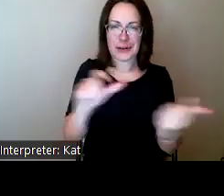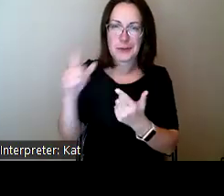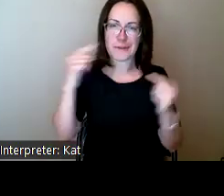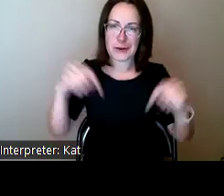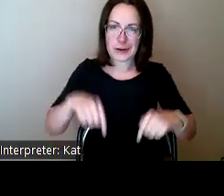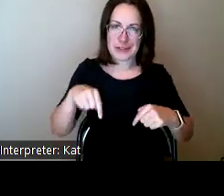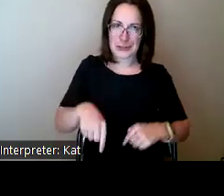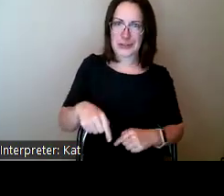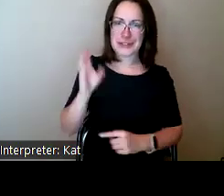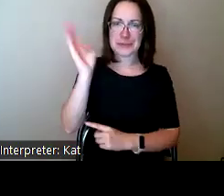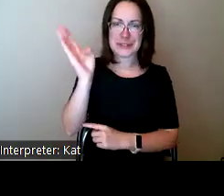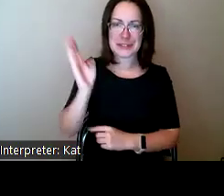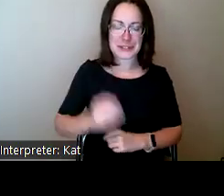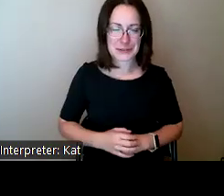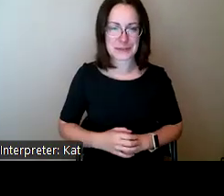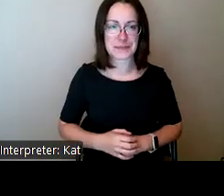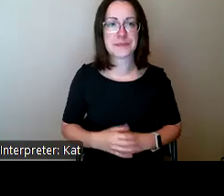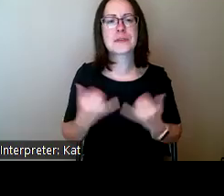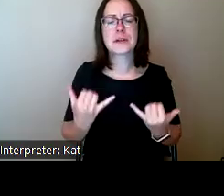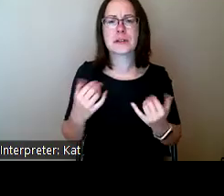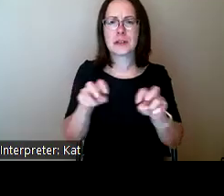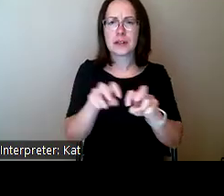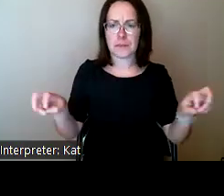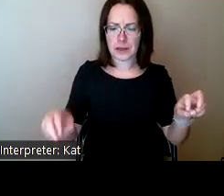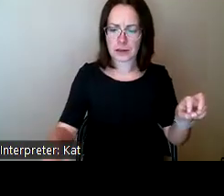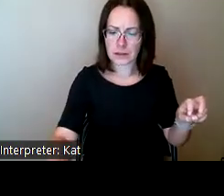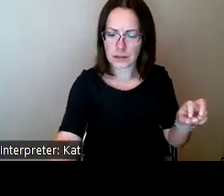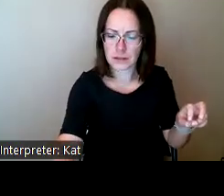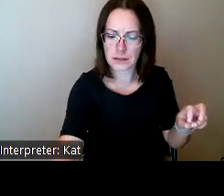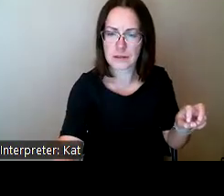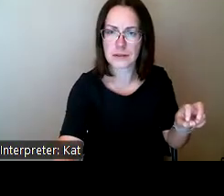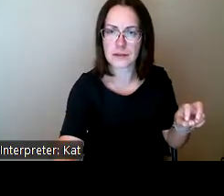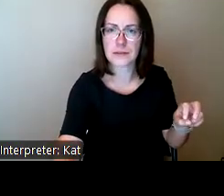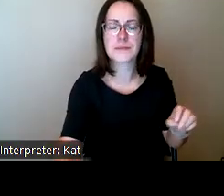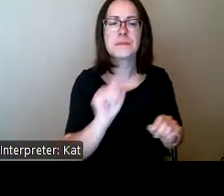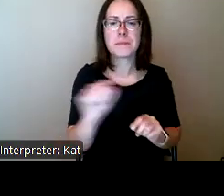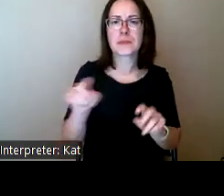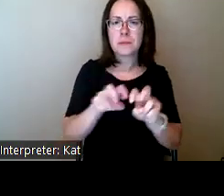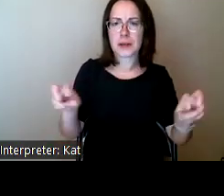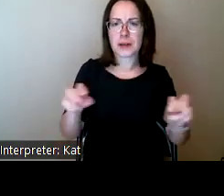series. Um, today we have assembled a panel of professional experts to help us better understand